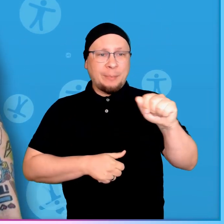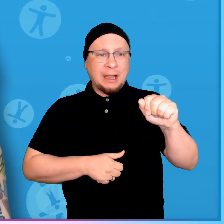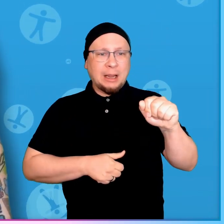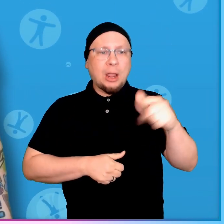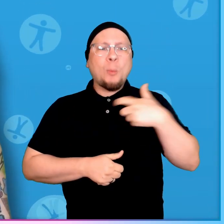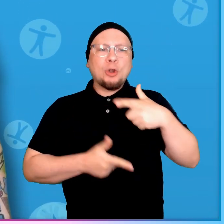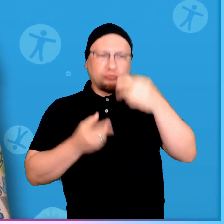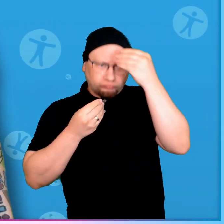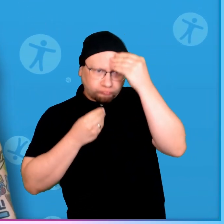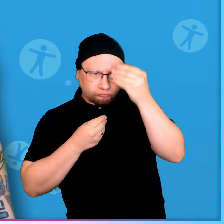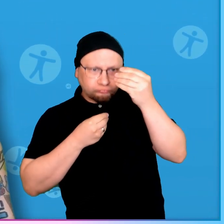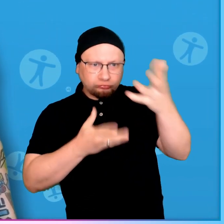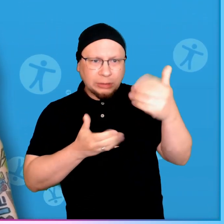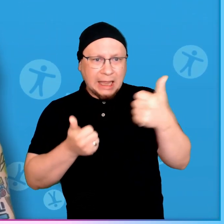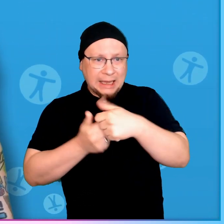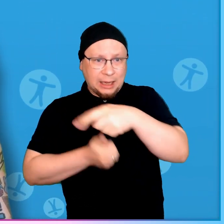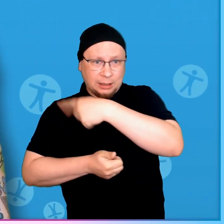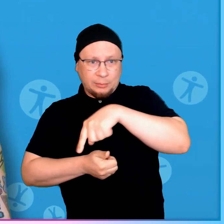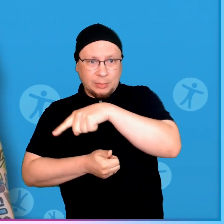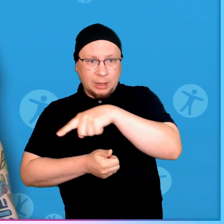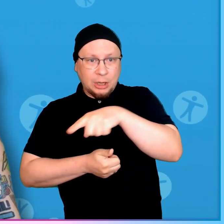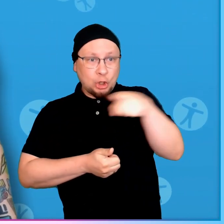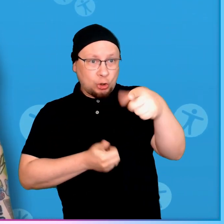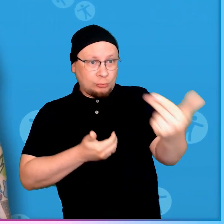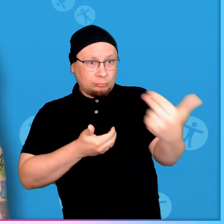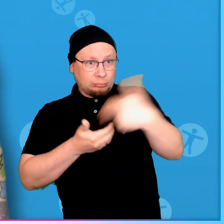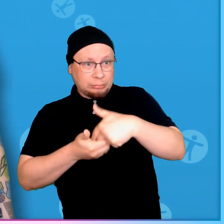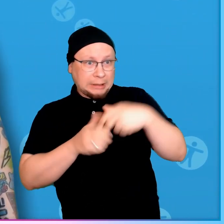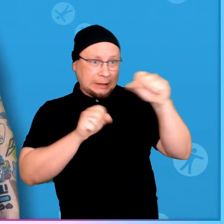while knowing up front if they’re likely to be accessible for them upon release.